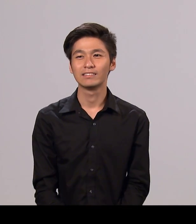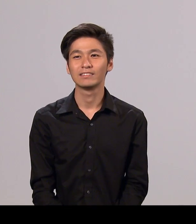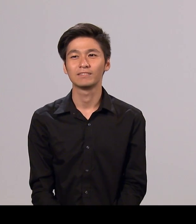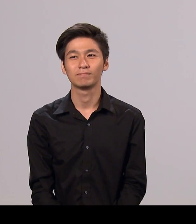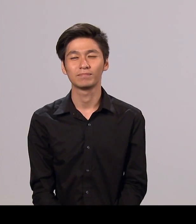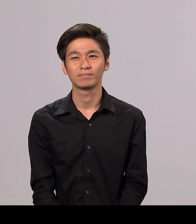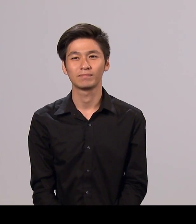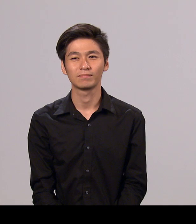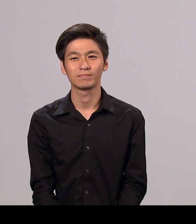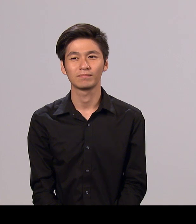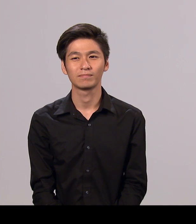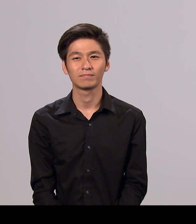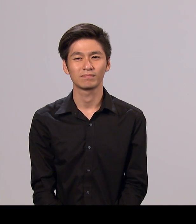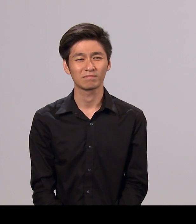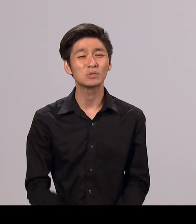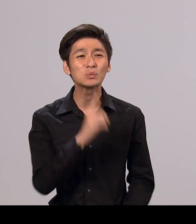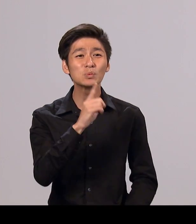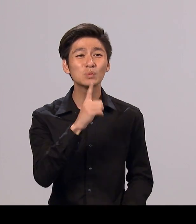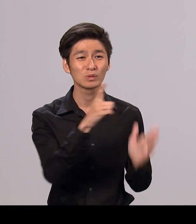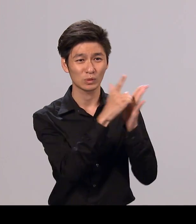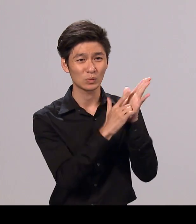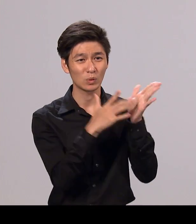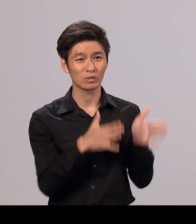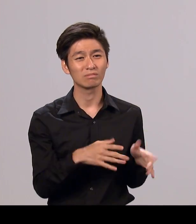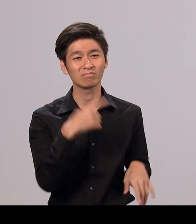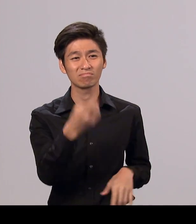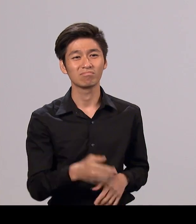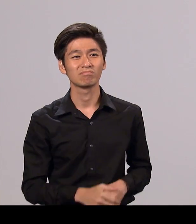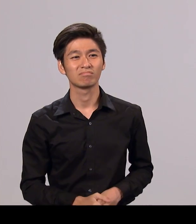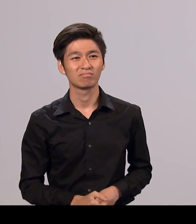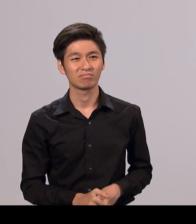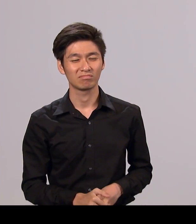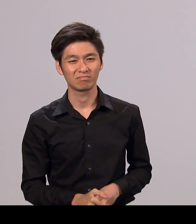It is true, the lawyers will tell you so. What is mine is not in dispute, what is yours is in dispute.